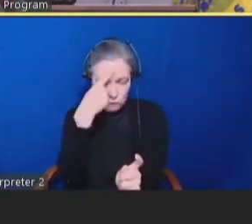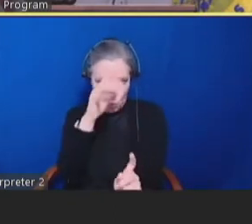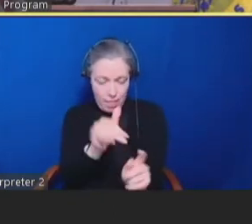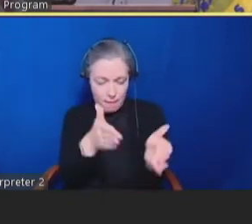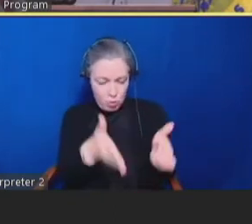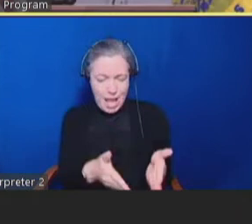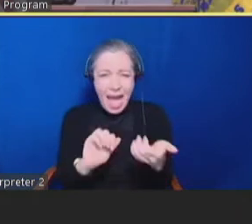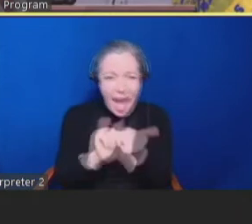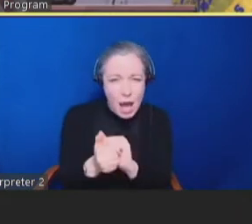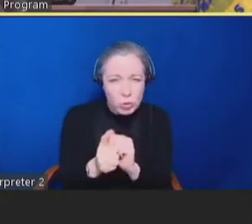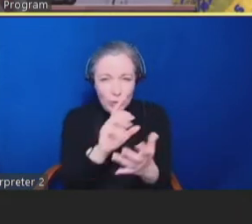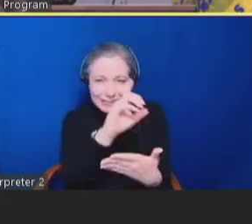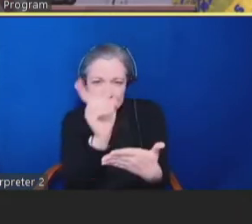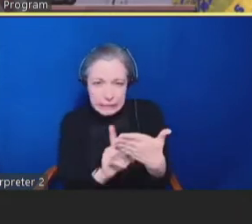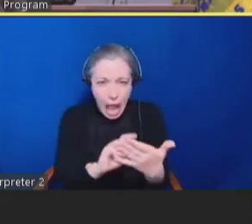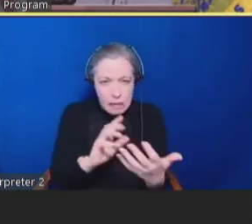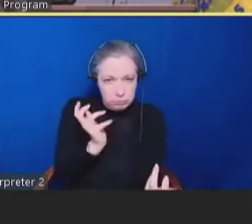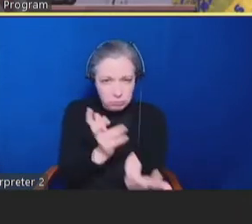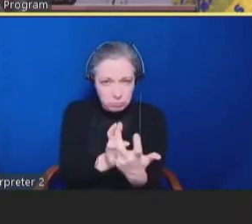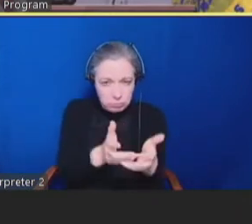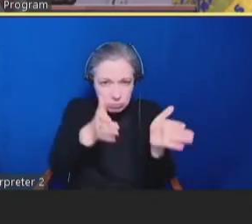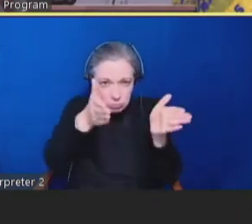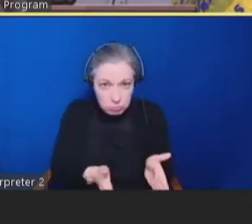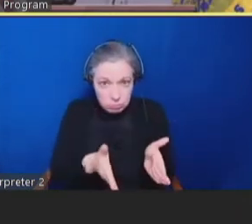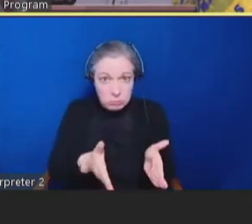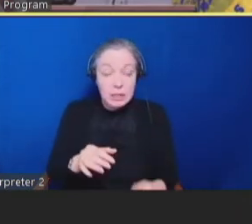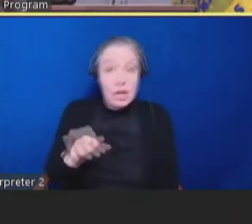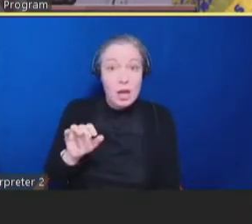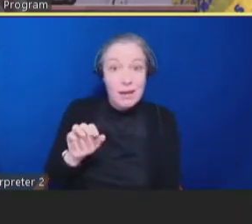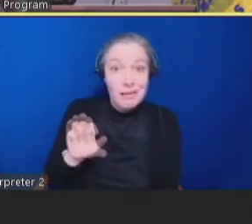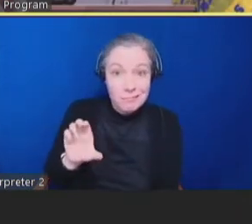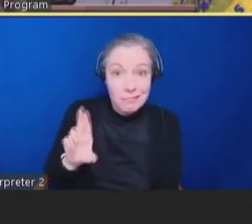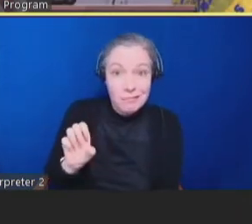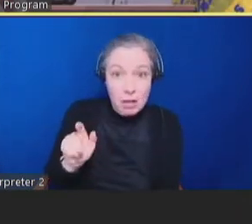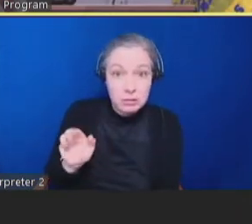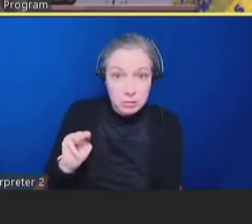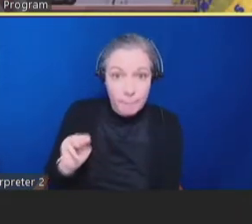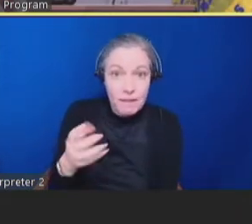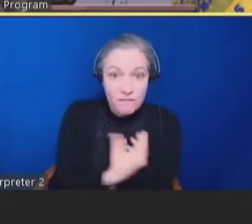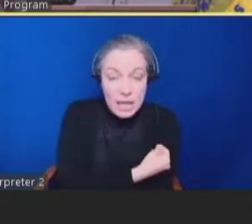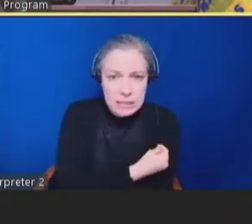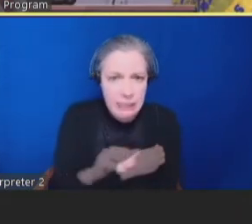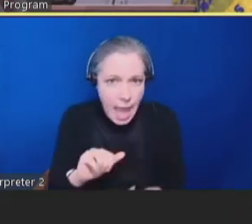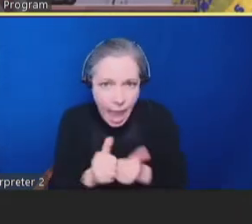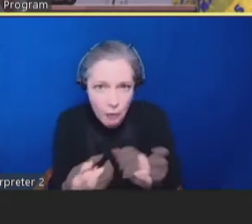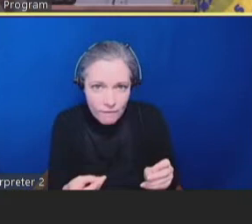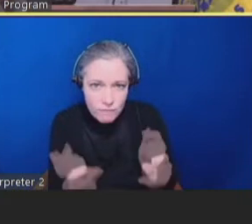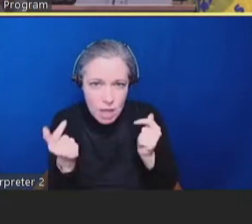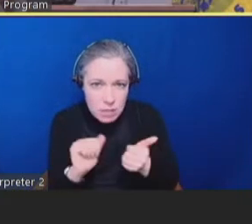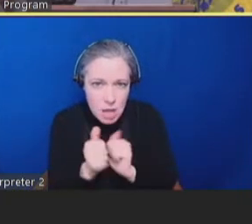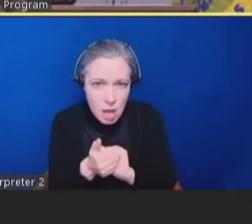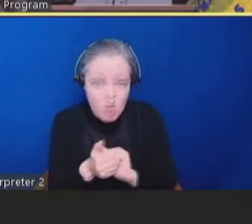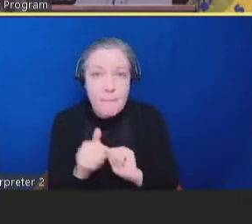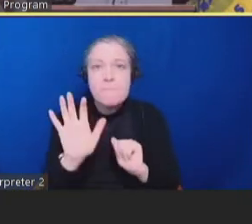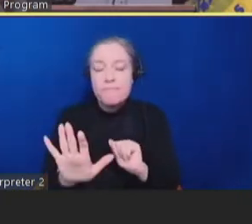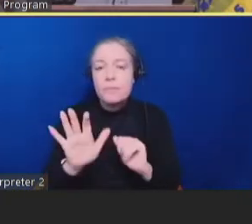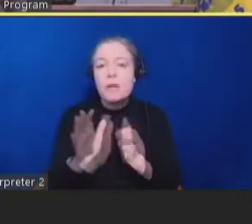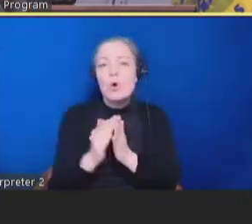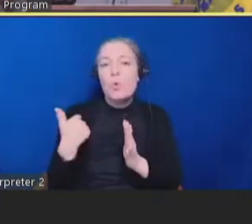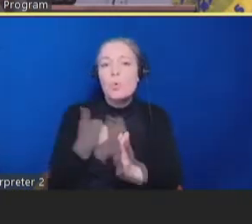to answer these questions, we first developed a model to be able to select of the entire pool